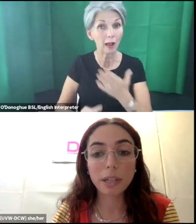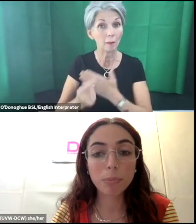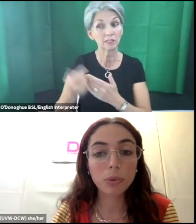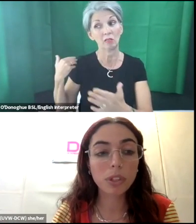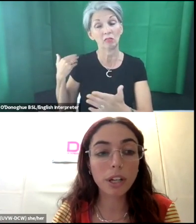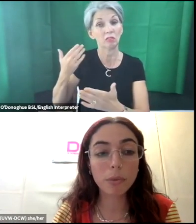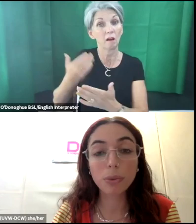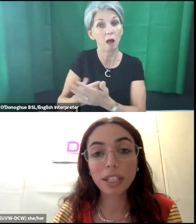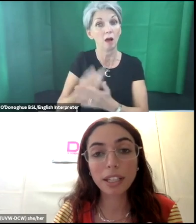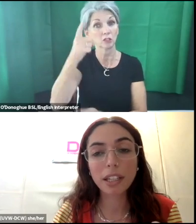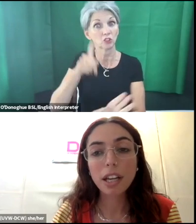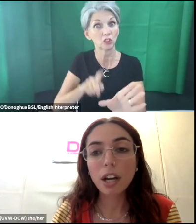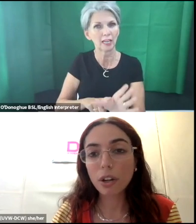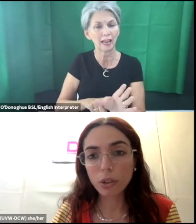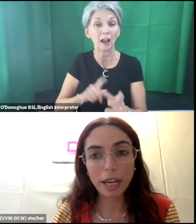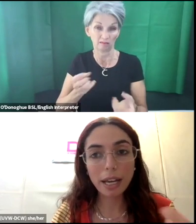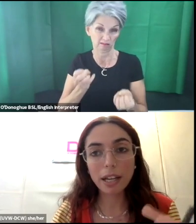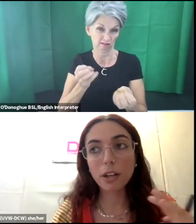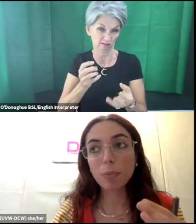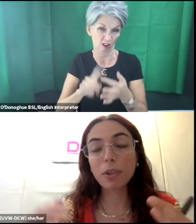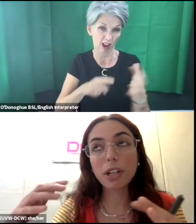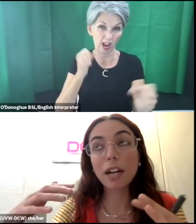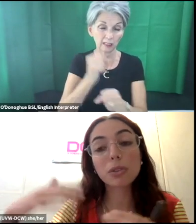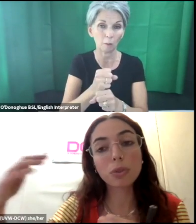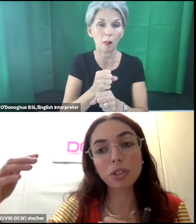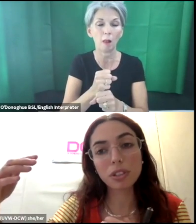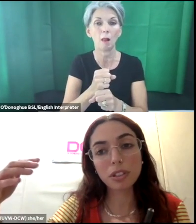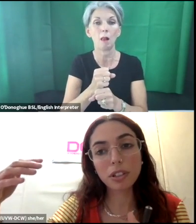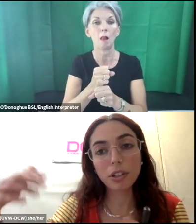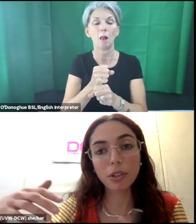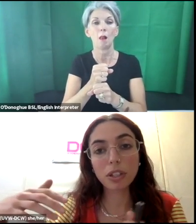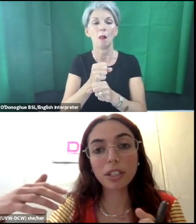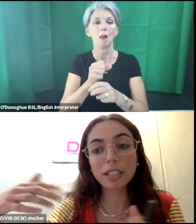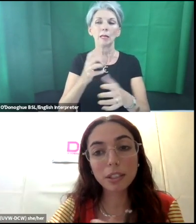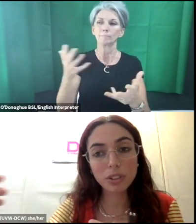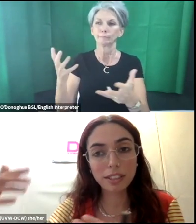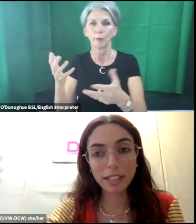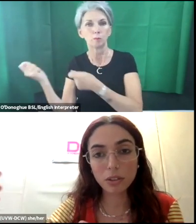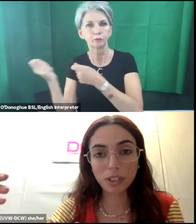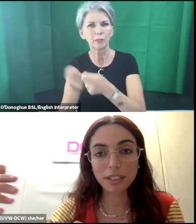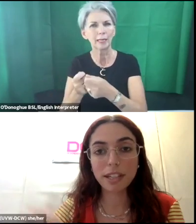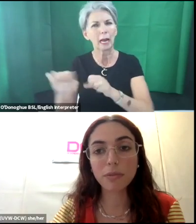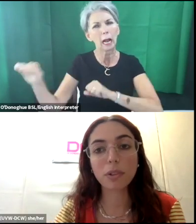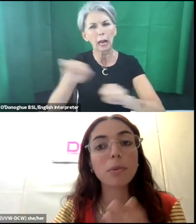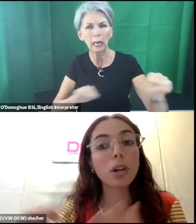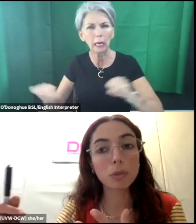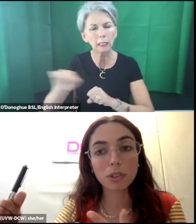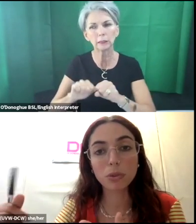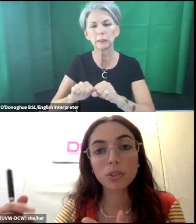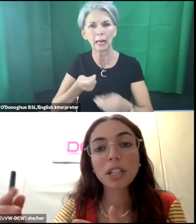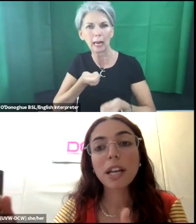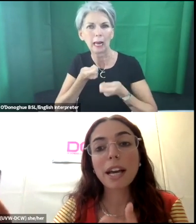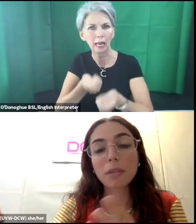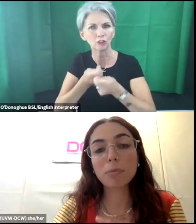example, bringing outsourced cleaners and catering staff from hospitals